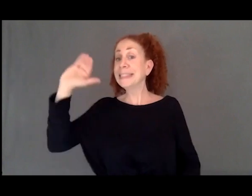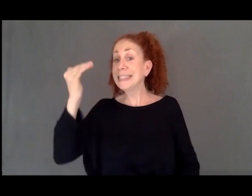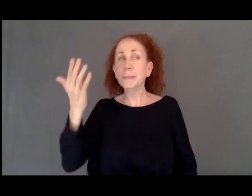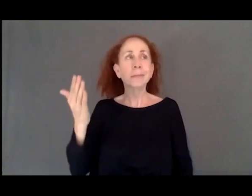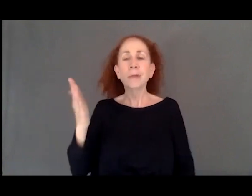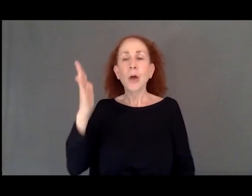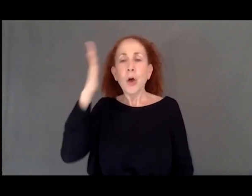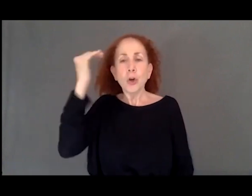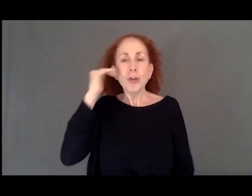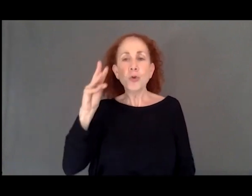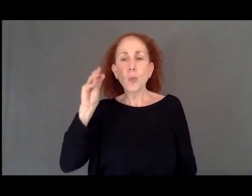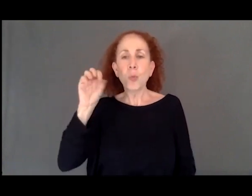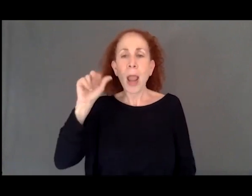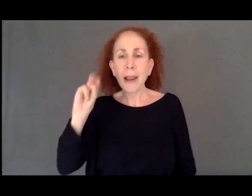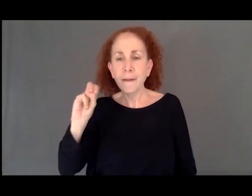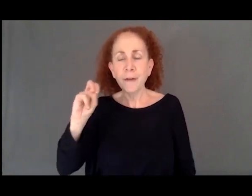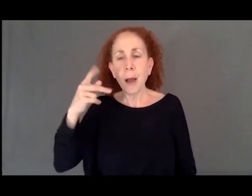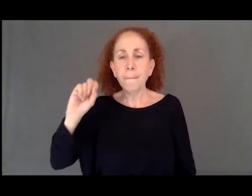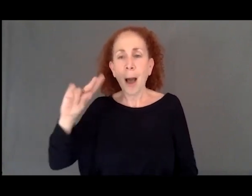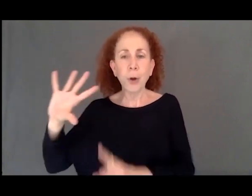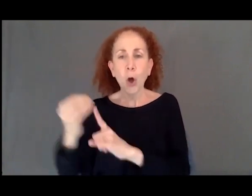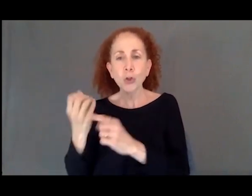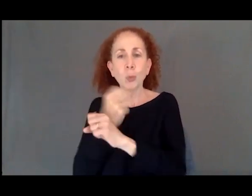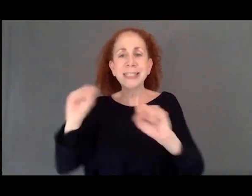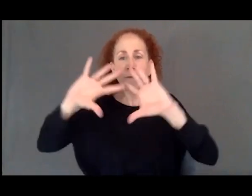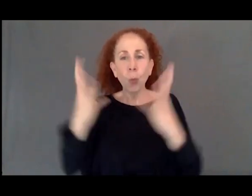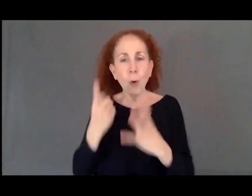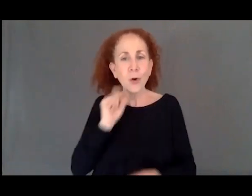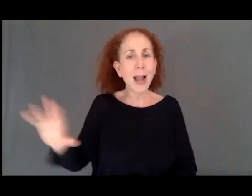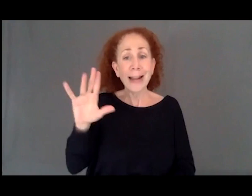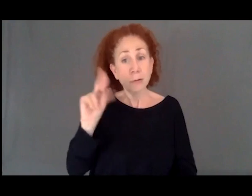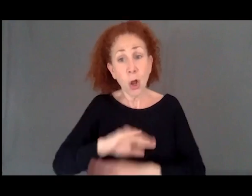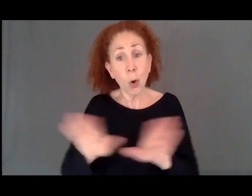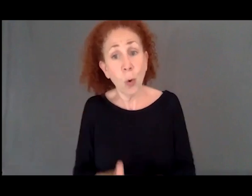Korean wave pop culture-- Korean wave pop culture is going to save the world for Asians. No, it's not.